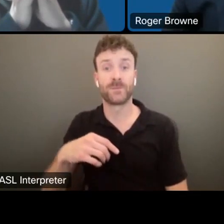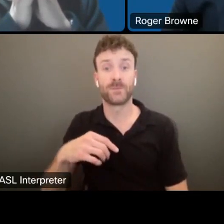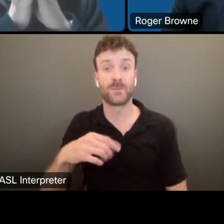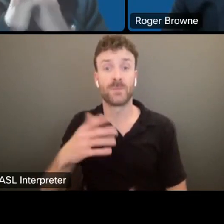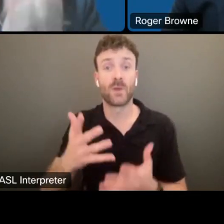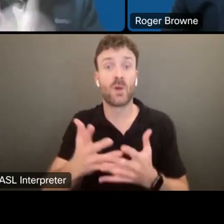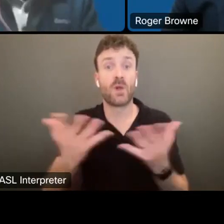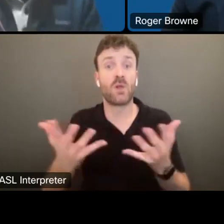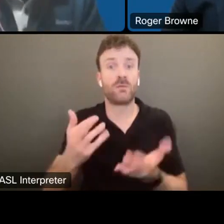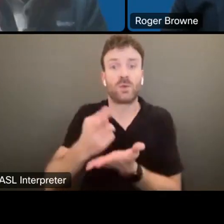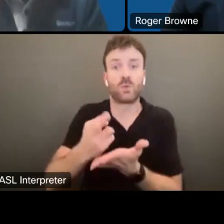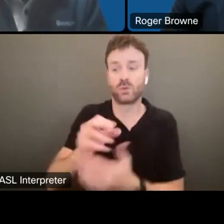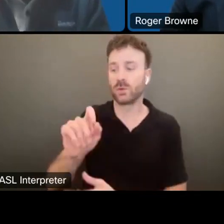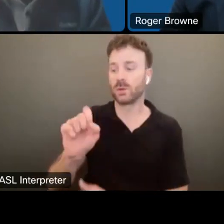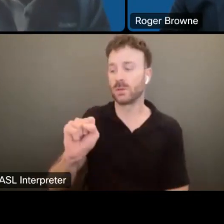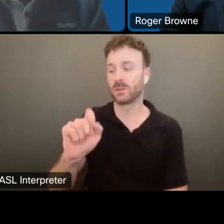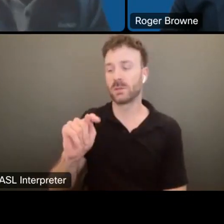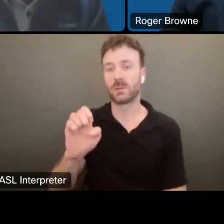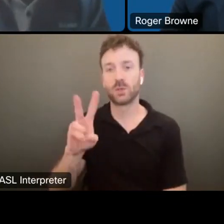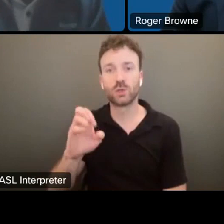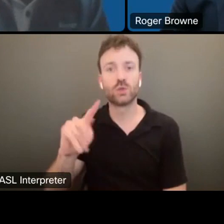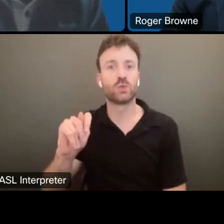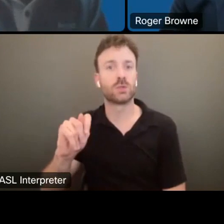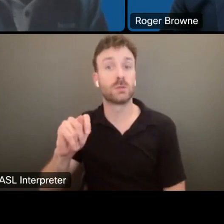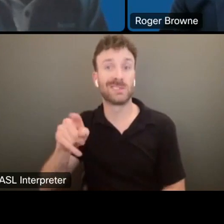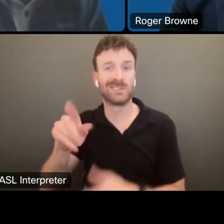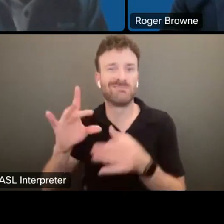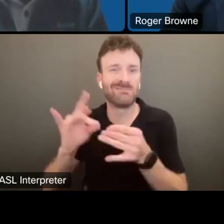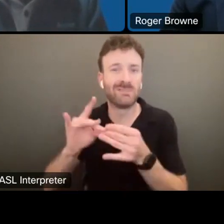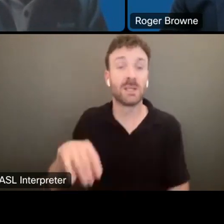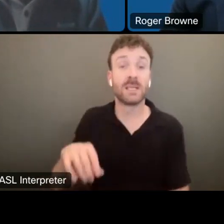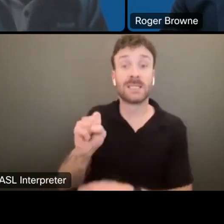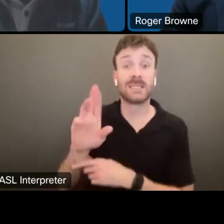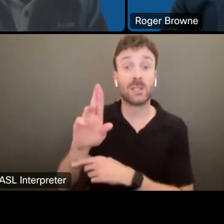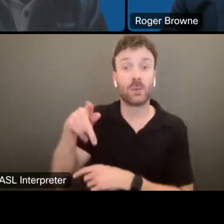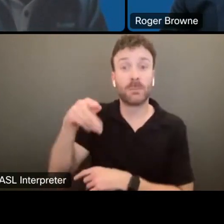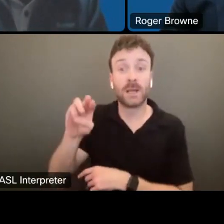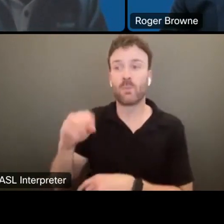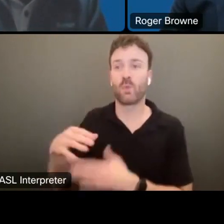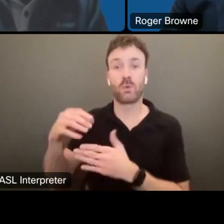about, the senior PMs and project leads were literally only hired last year.